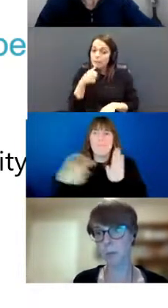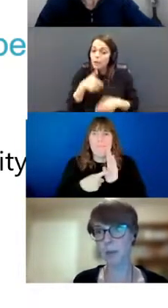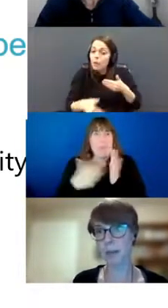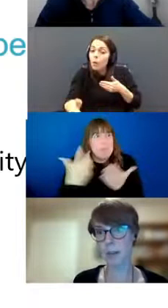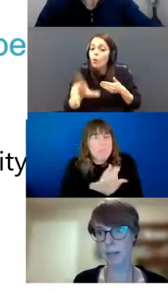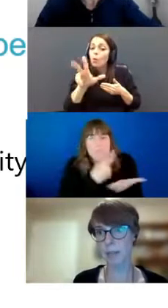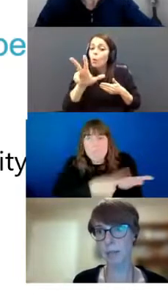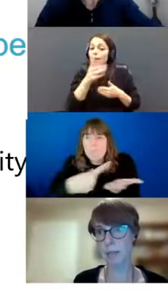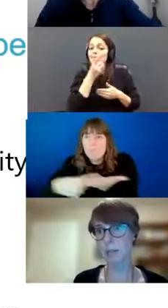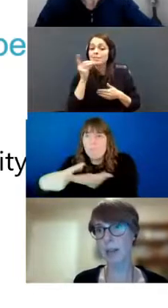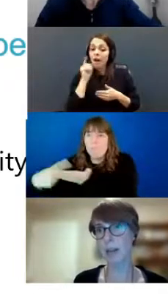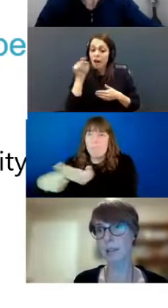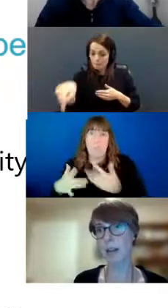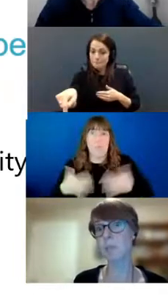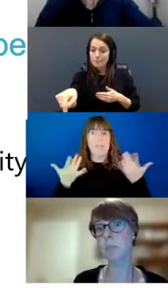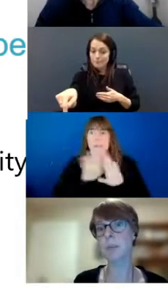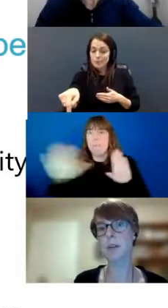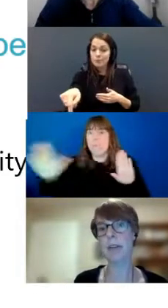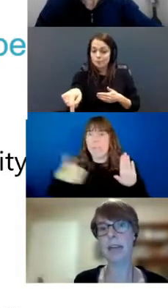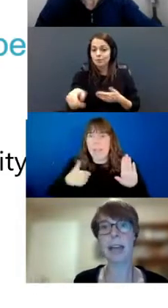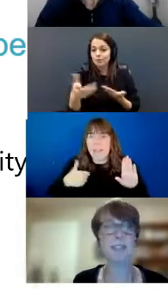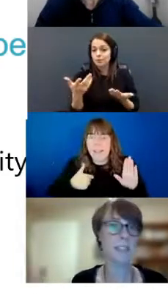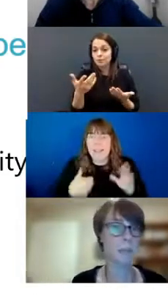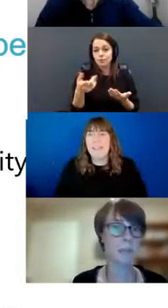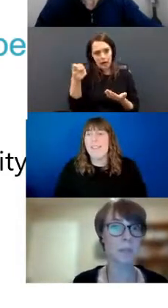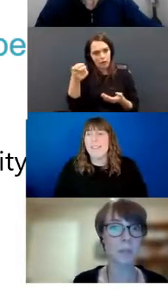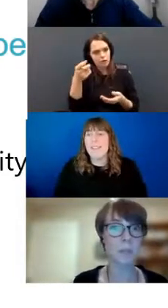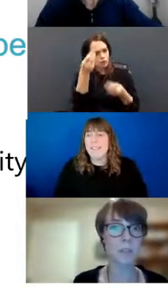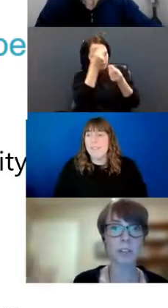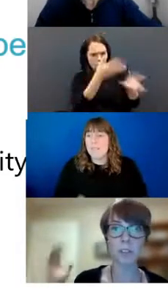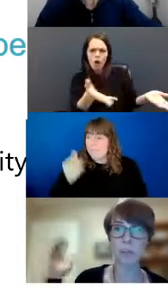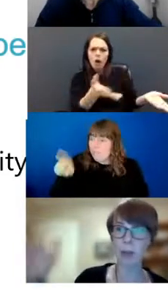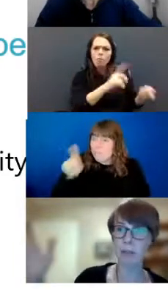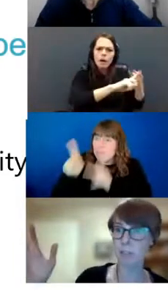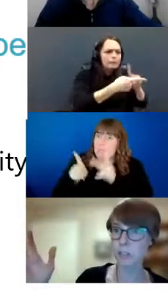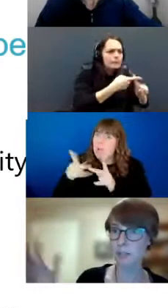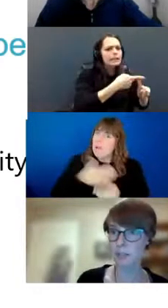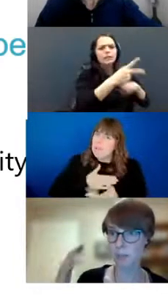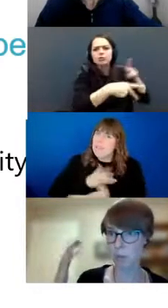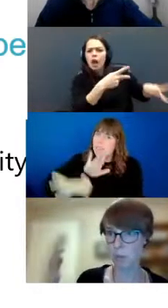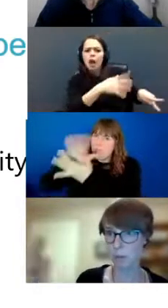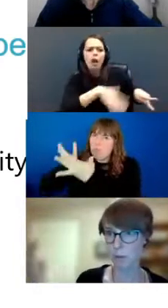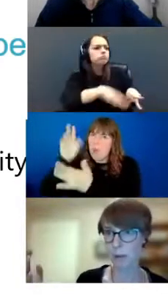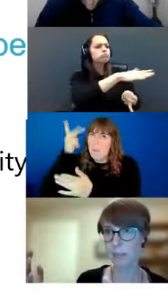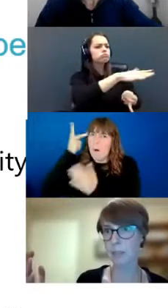going on you know talk to people and ask them to talk to the politicians the member of parliament